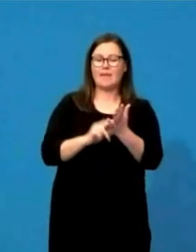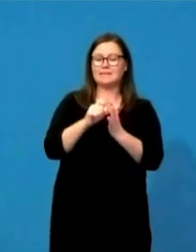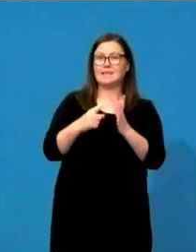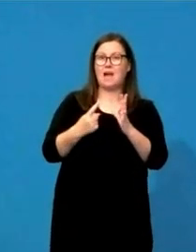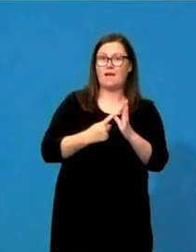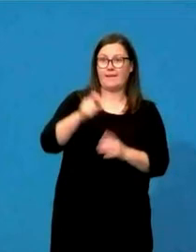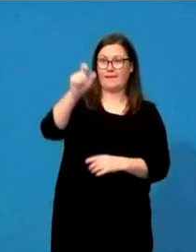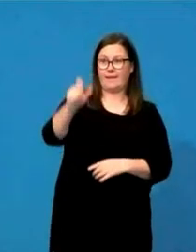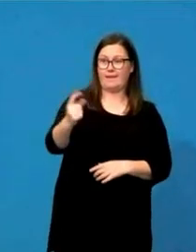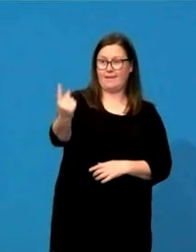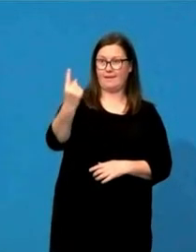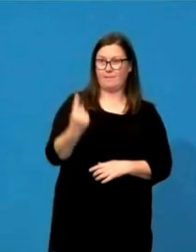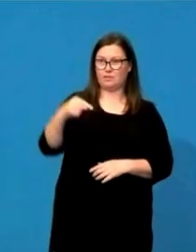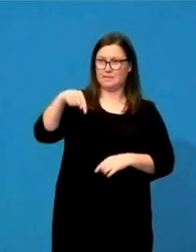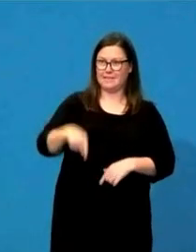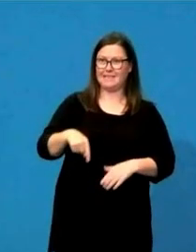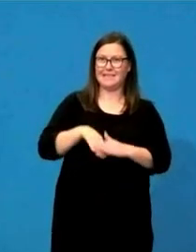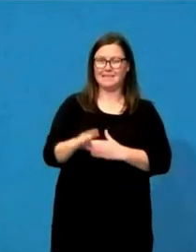barriers but also the solutions, I think is vital.